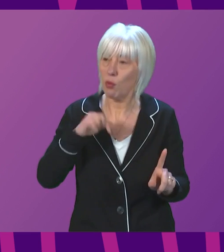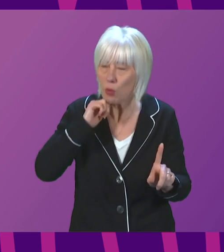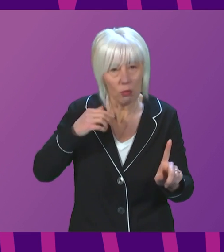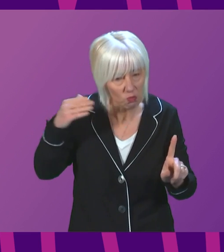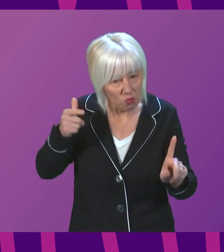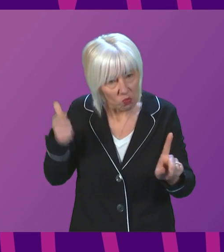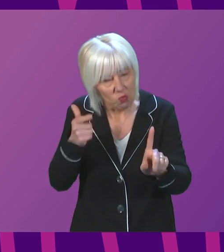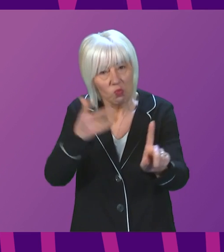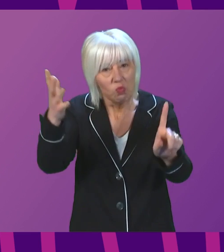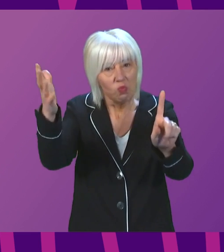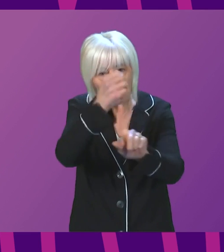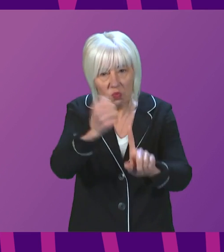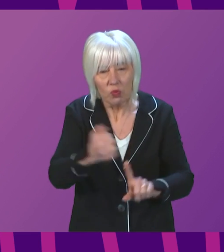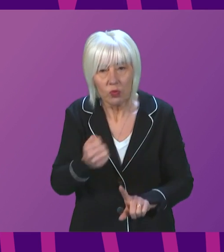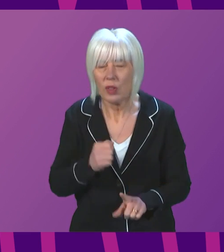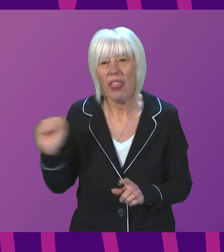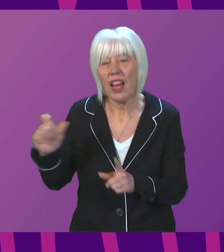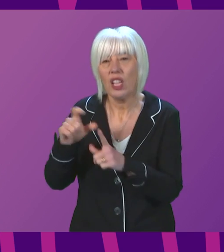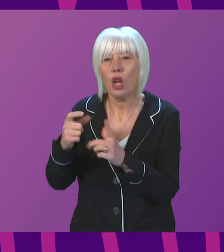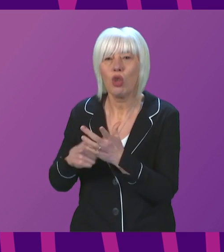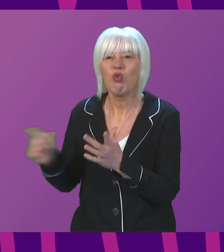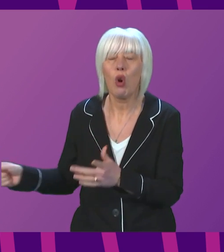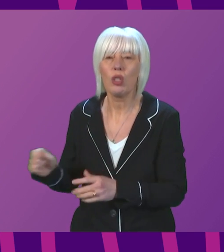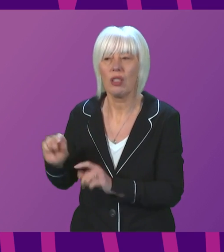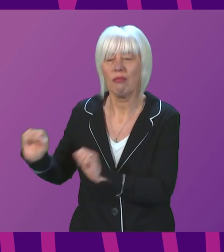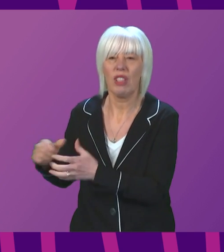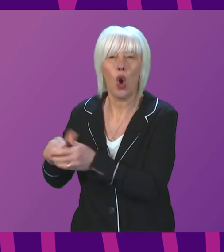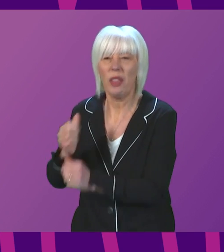we will leave Douglas Ross and his colleagues whining as usual on the sidelines.